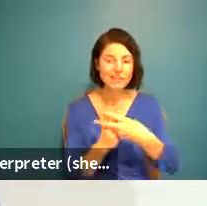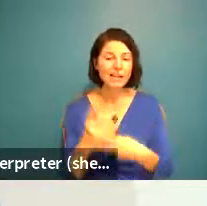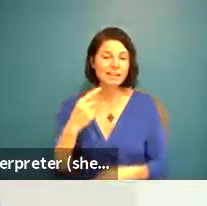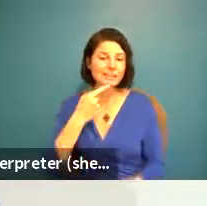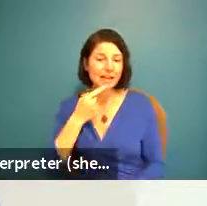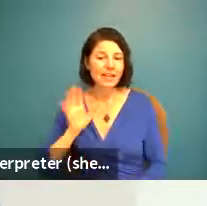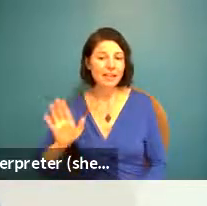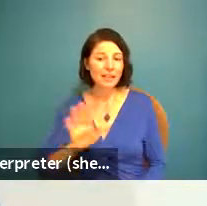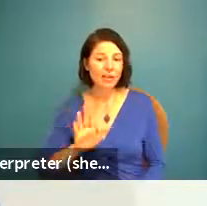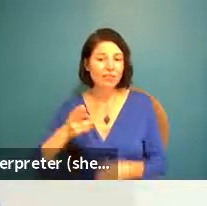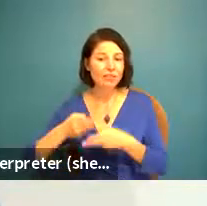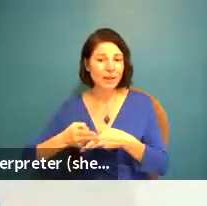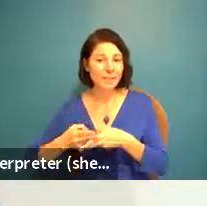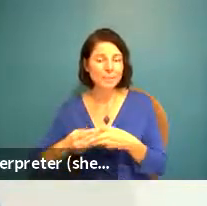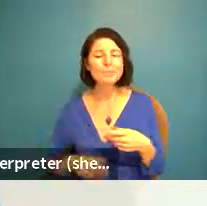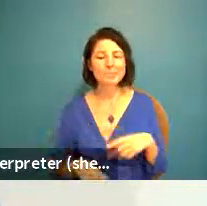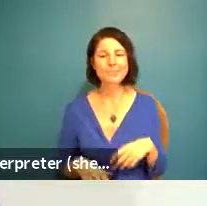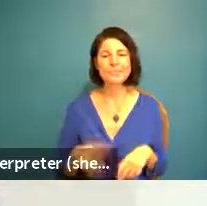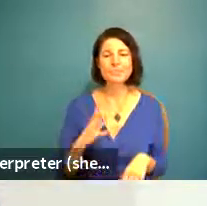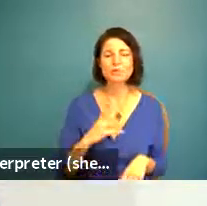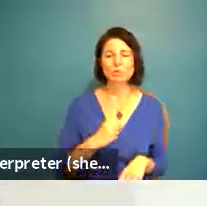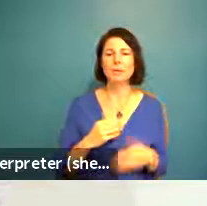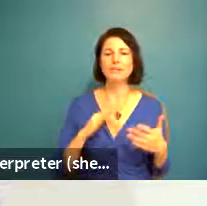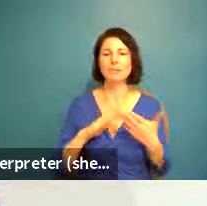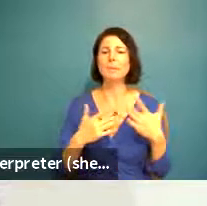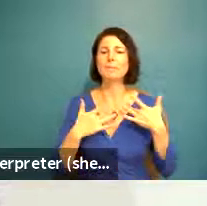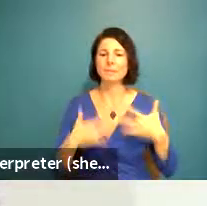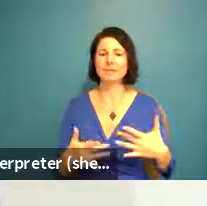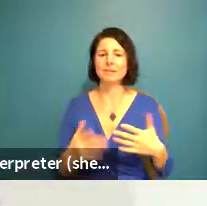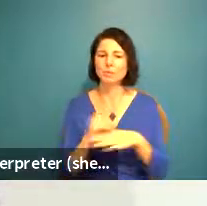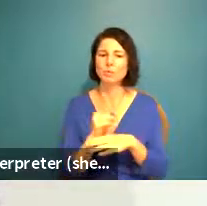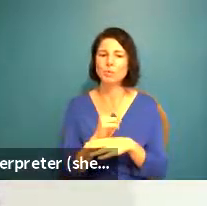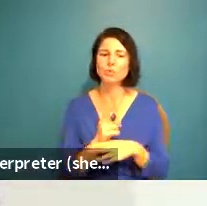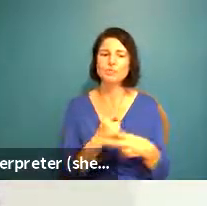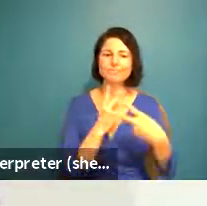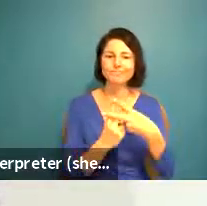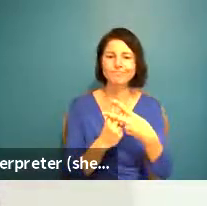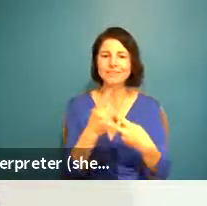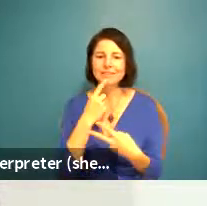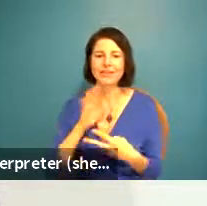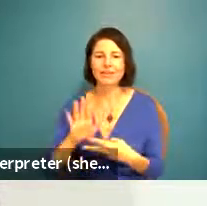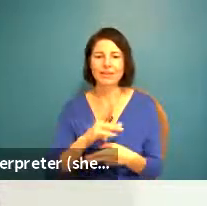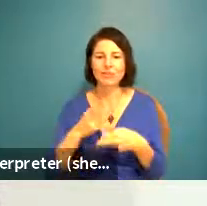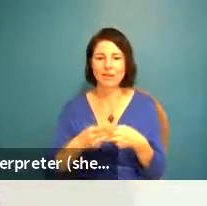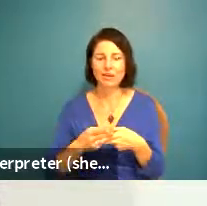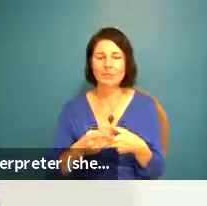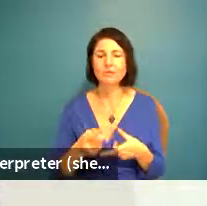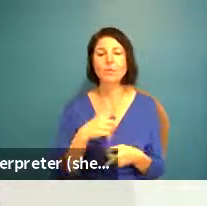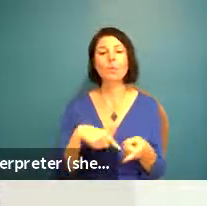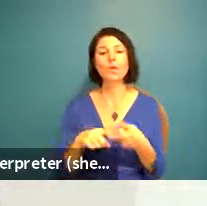that is commonly used among the trans community. Whenever we lose one of our own, we try to make sure that everyone is aware of